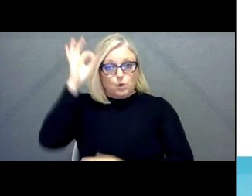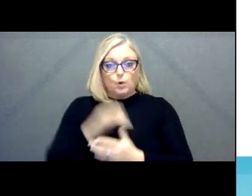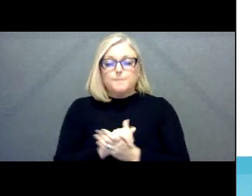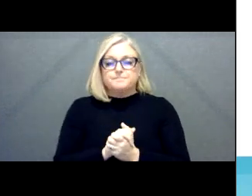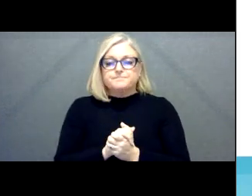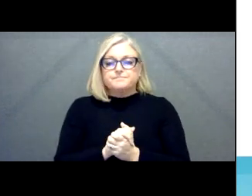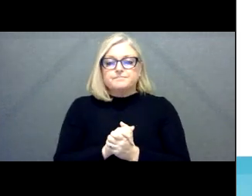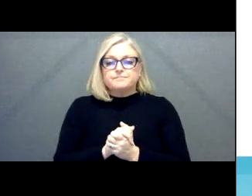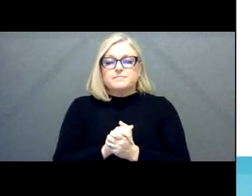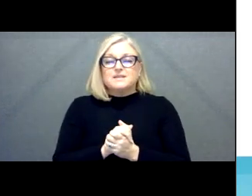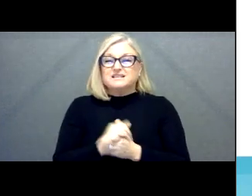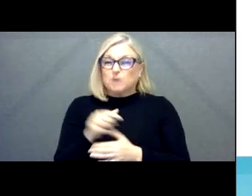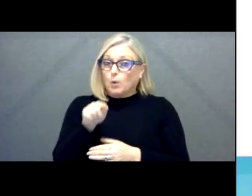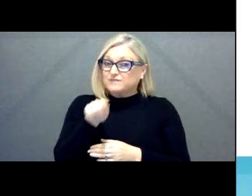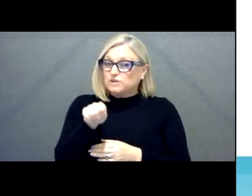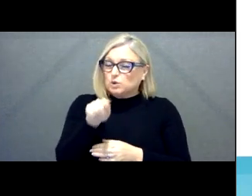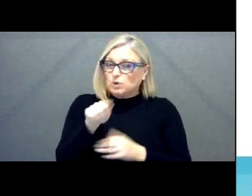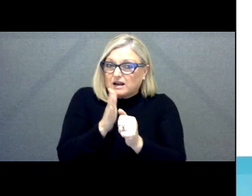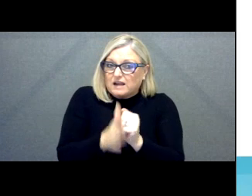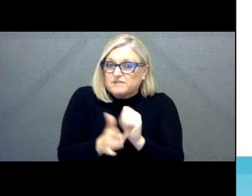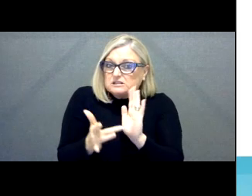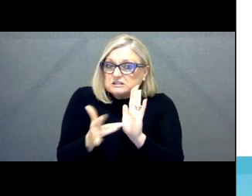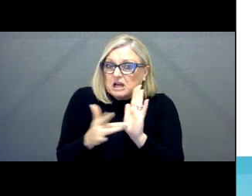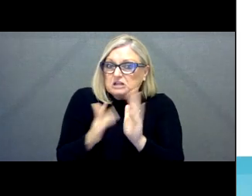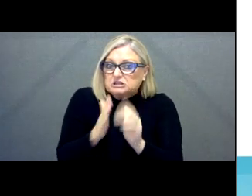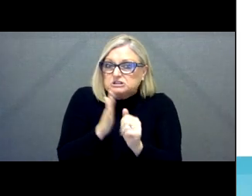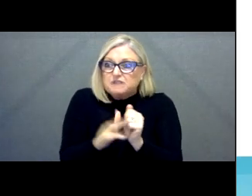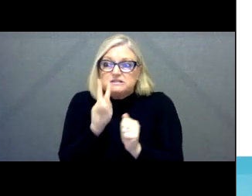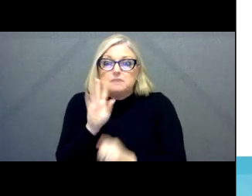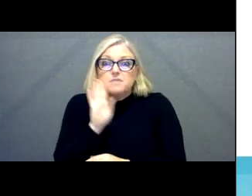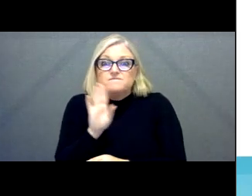who's watching who has hasn't seen what it looks like in one of the therapeutic courts have a look